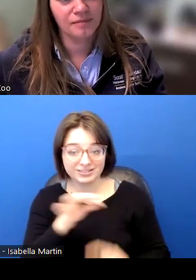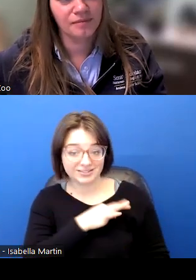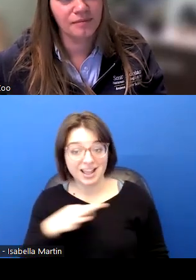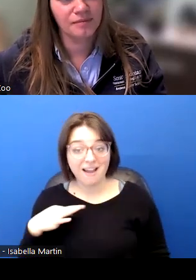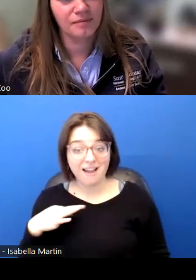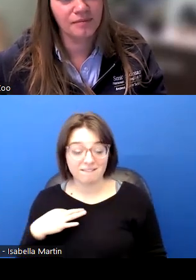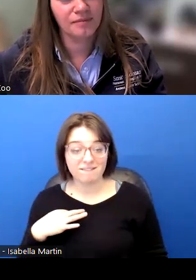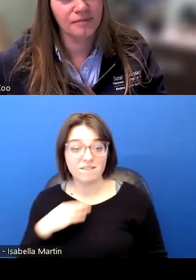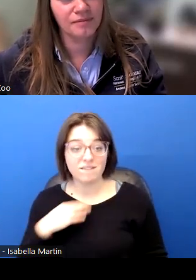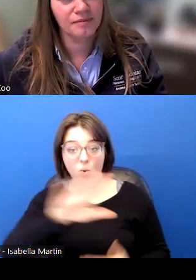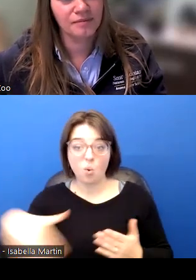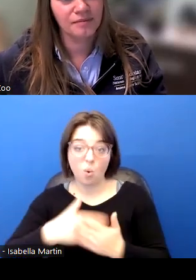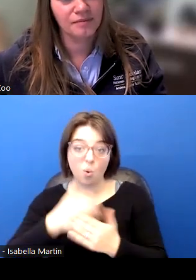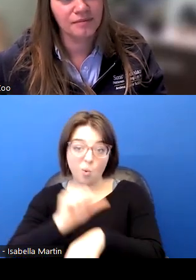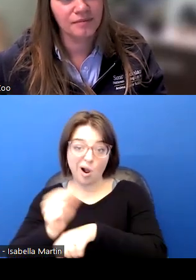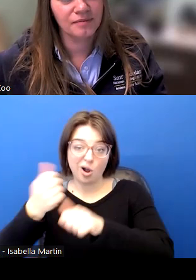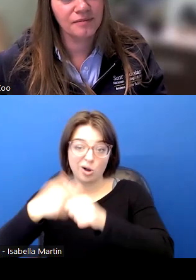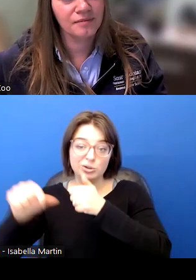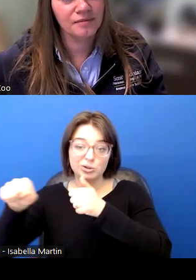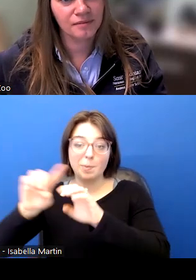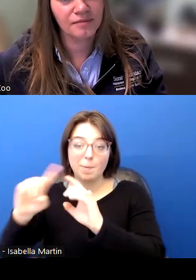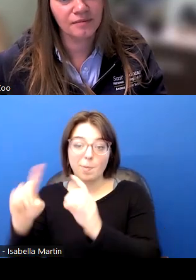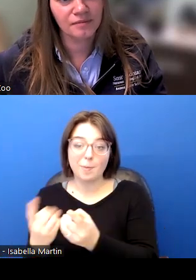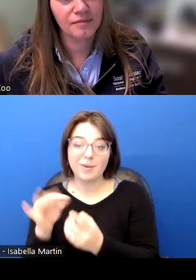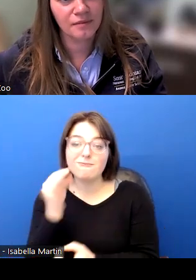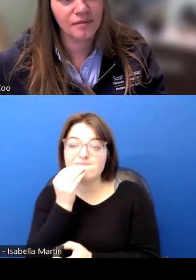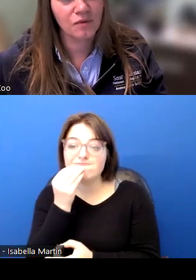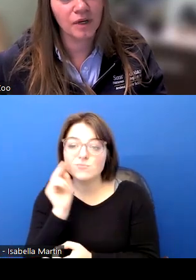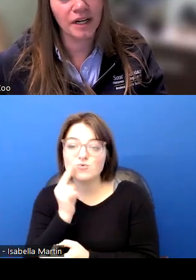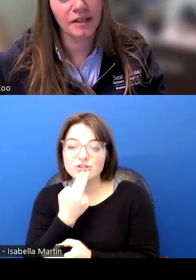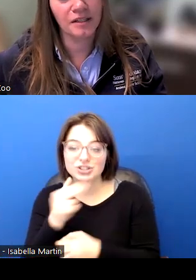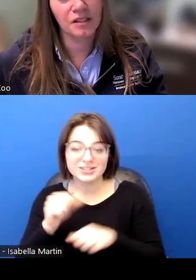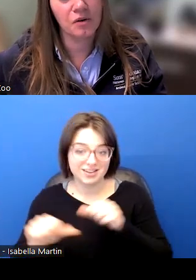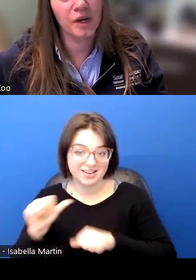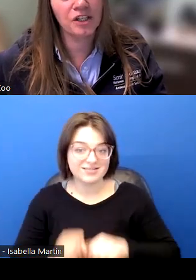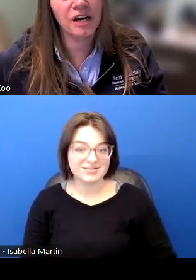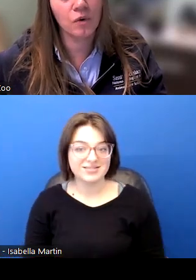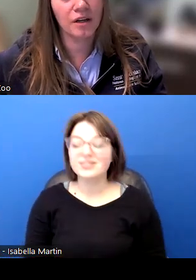Nutrition Science that are preparing all of these diets, right? >>Erin: Right, yes. So we actually have quite